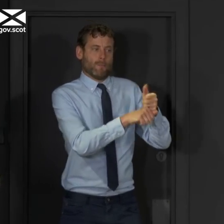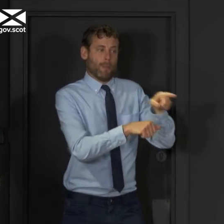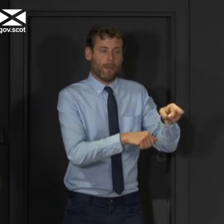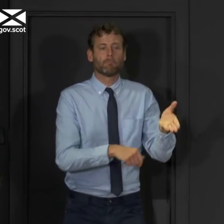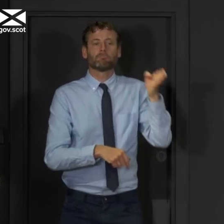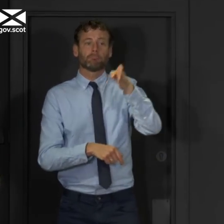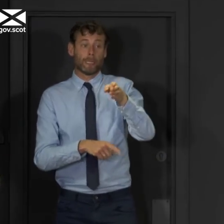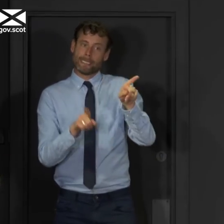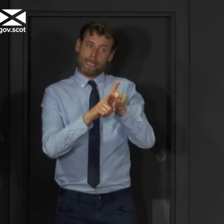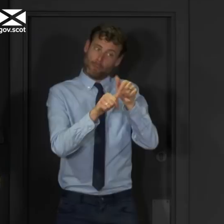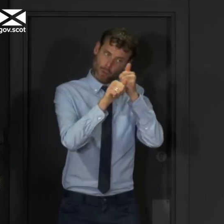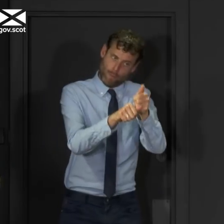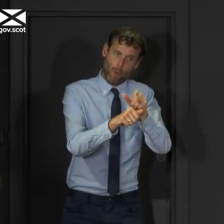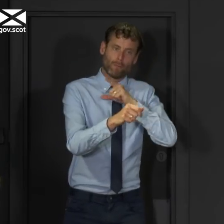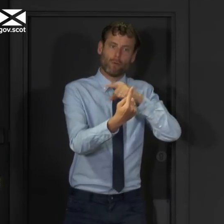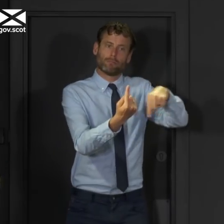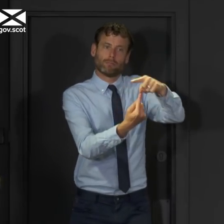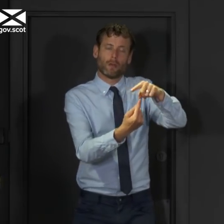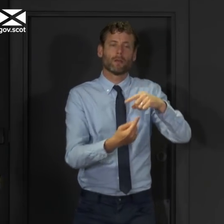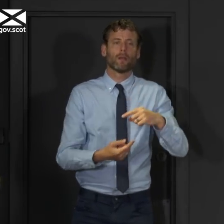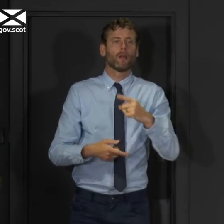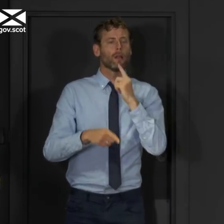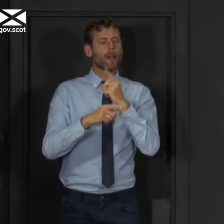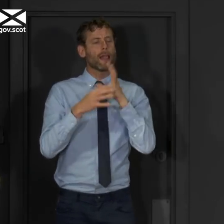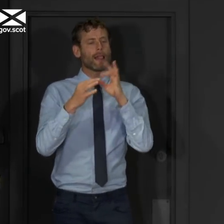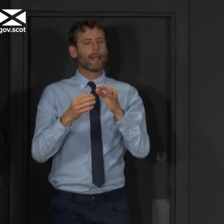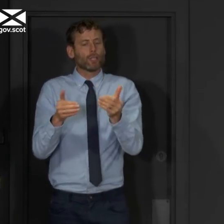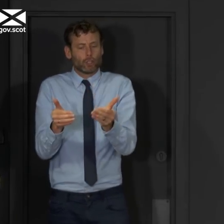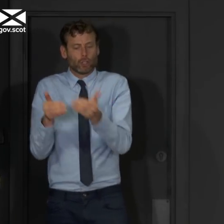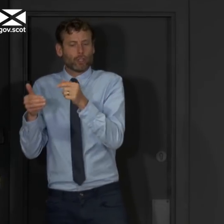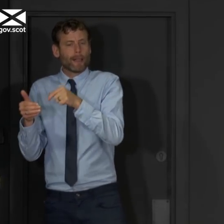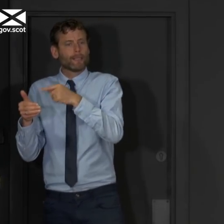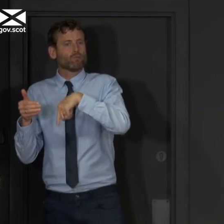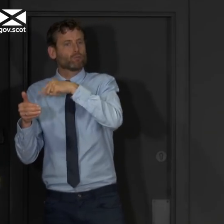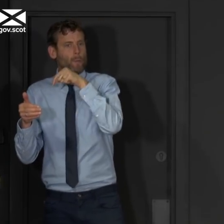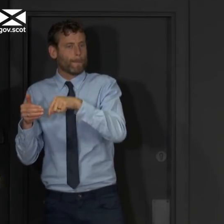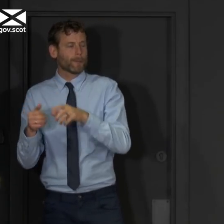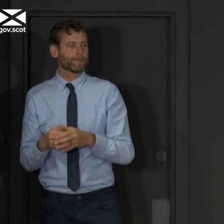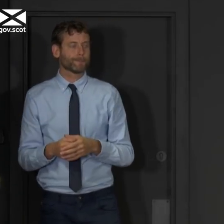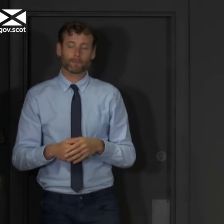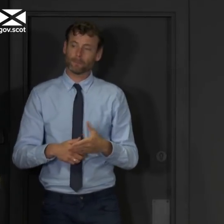My final point would be on the shielded issue you raised, it is medical advisers, chief